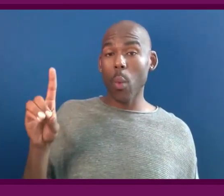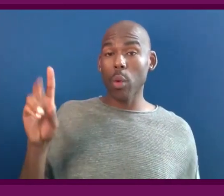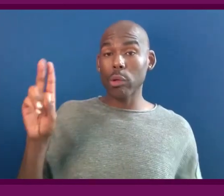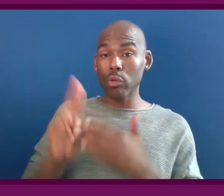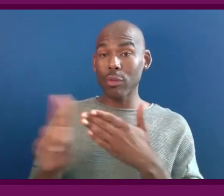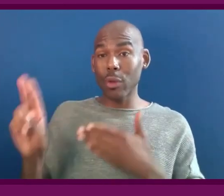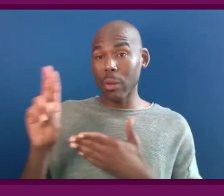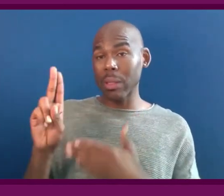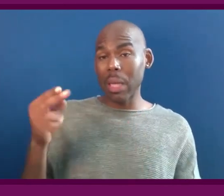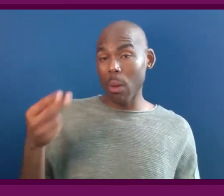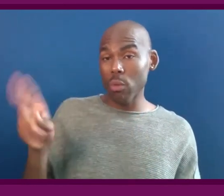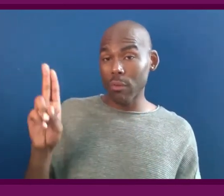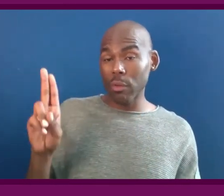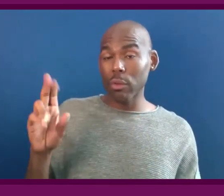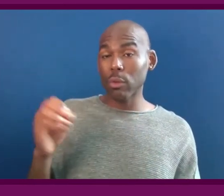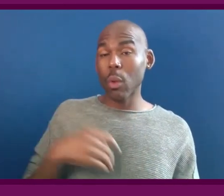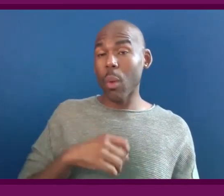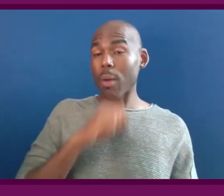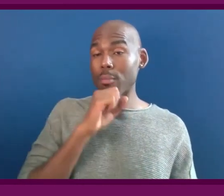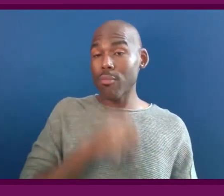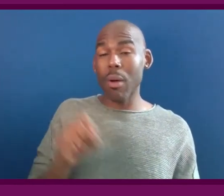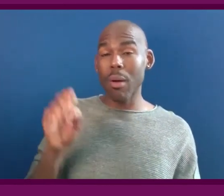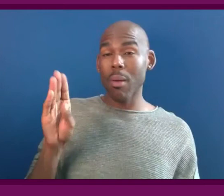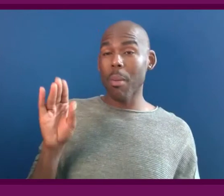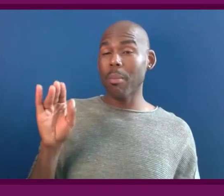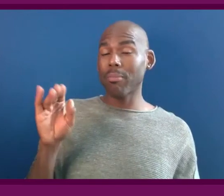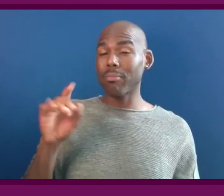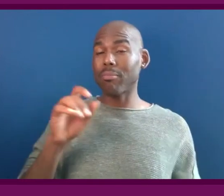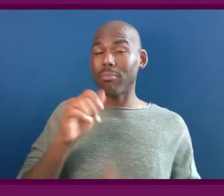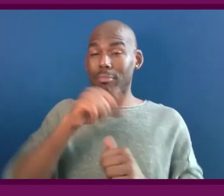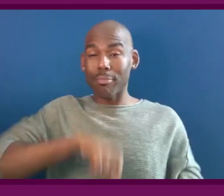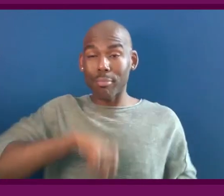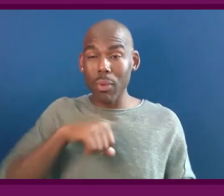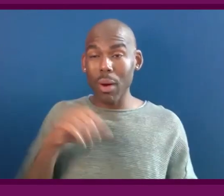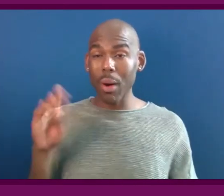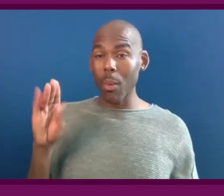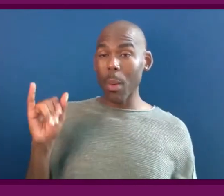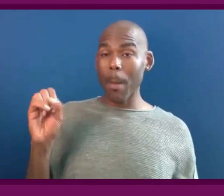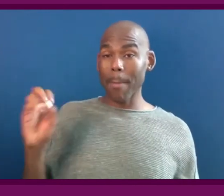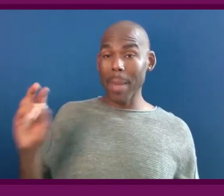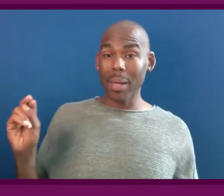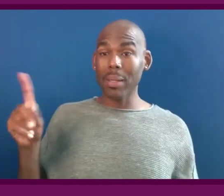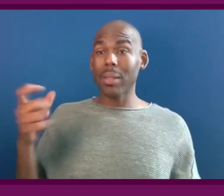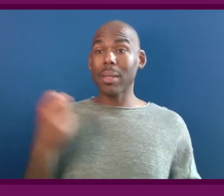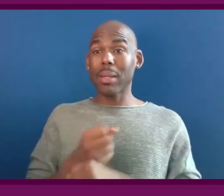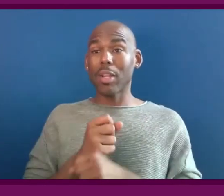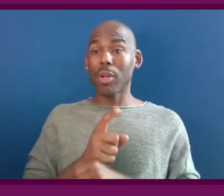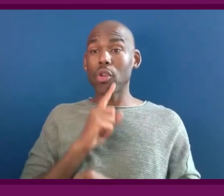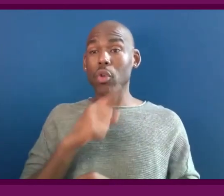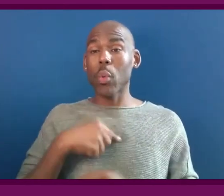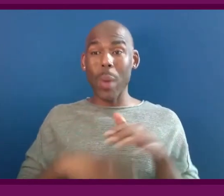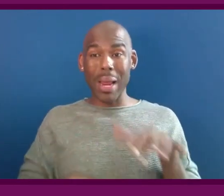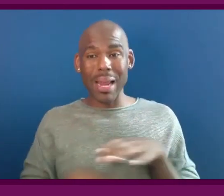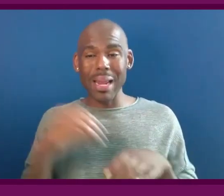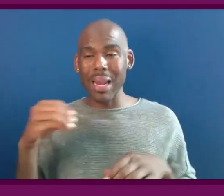So as a proud Bison, they work really hard to make sure that we come out as global citizens